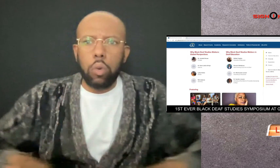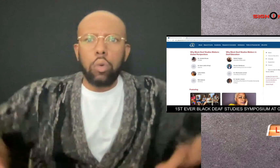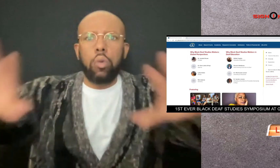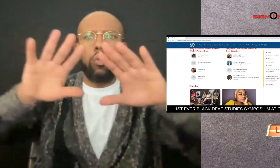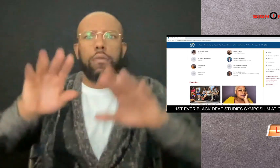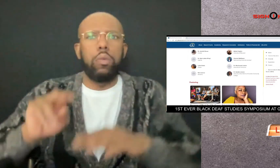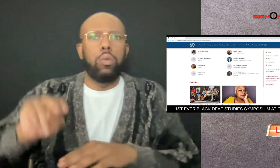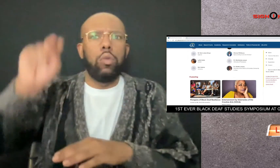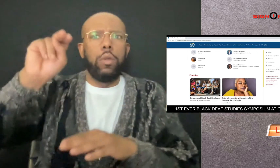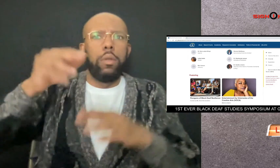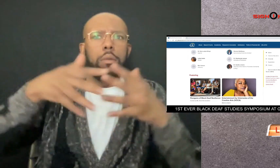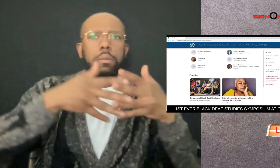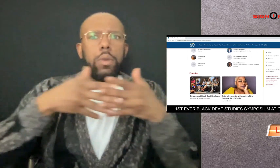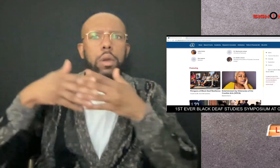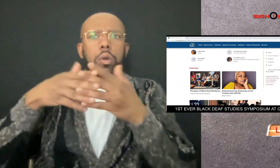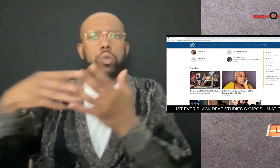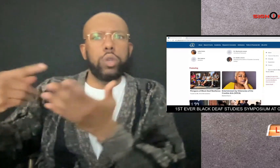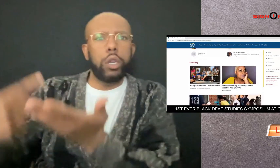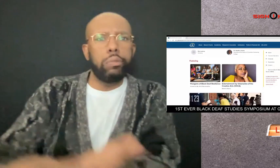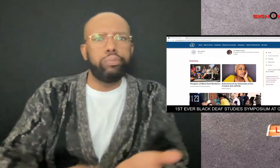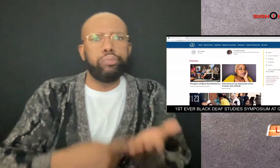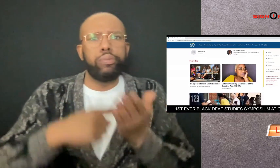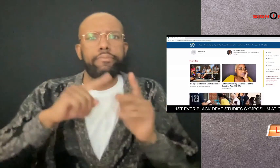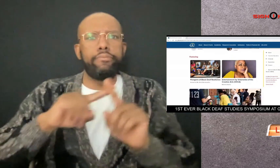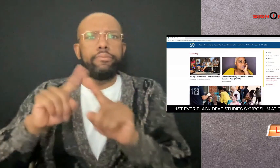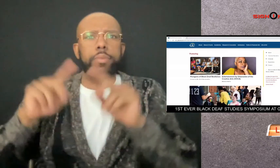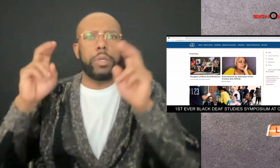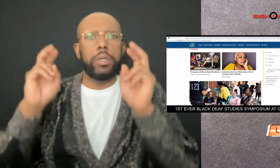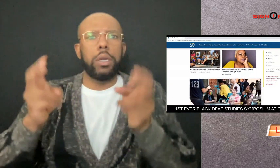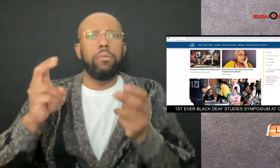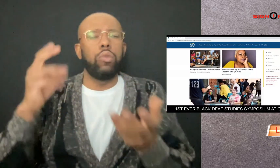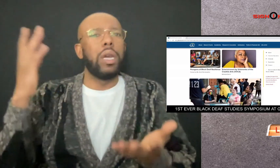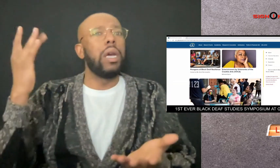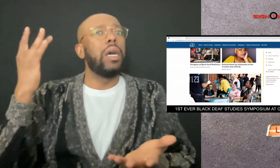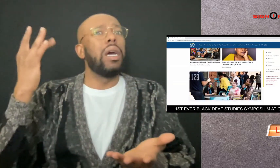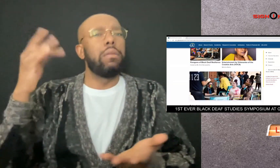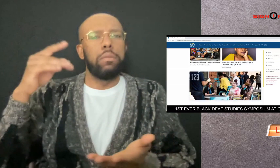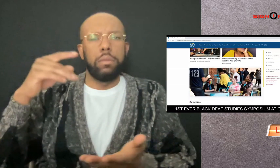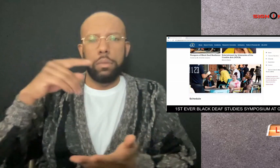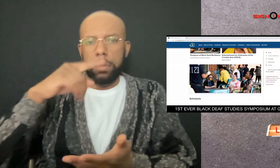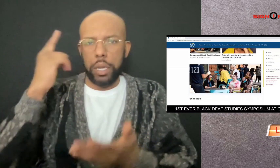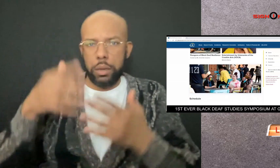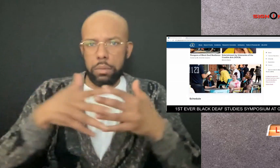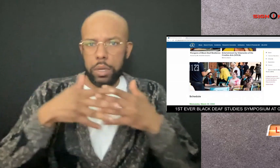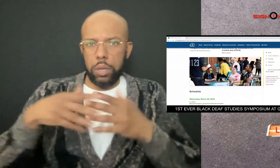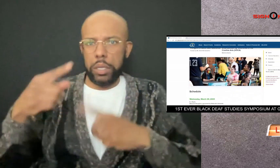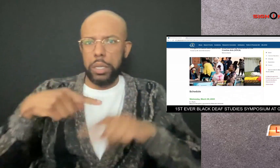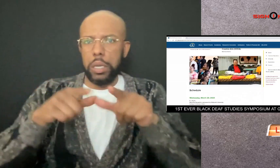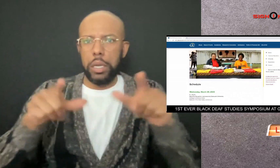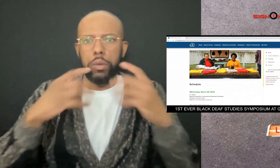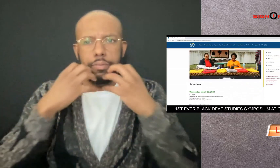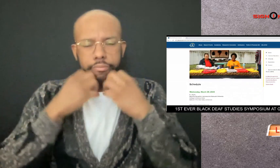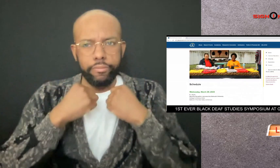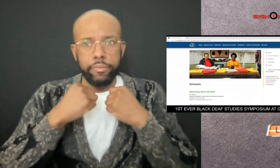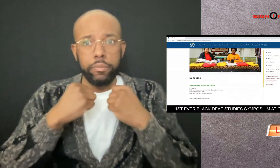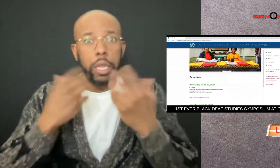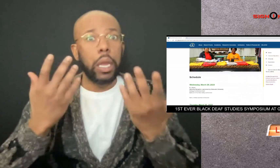over North America to discuss topics like why black American sign language matters